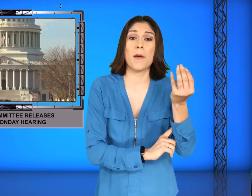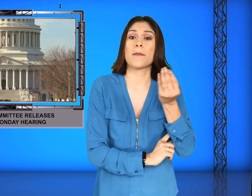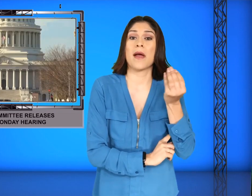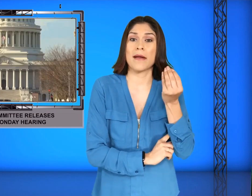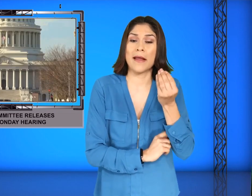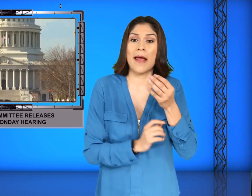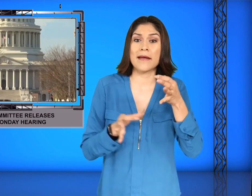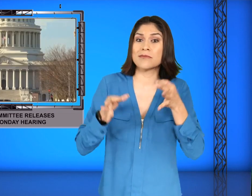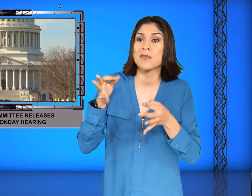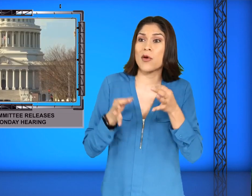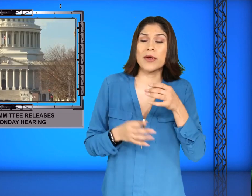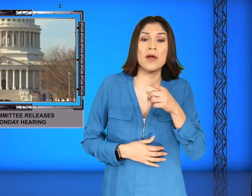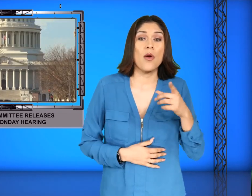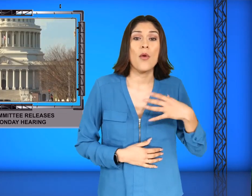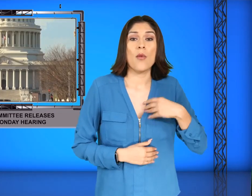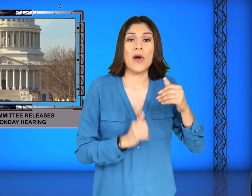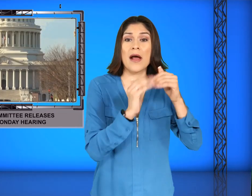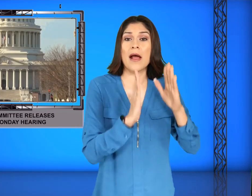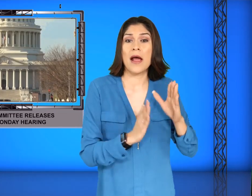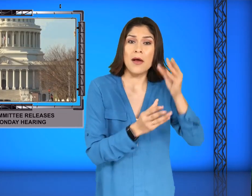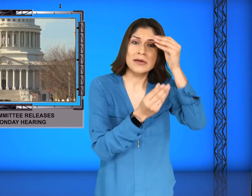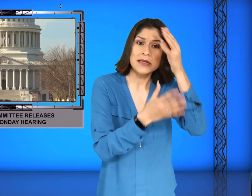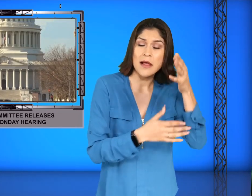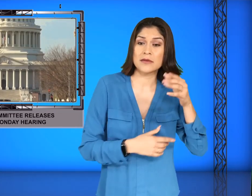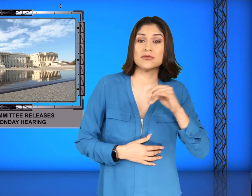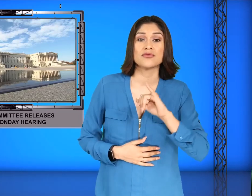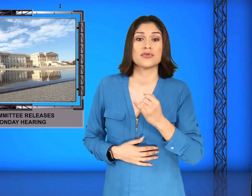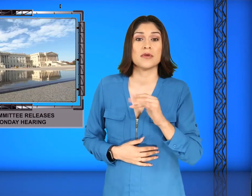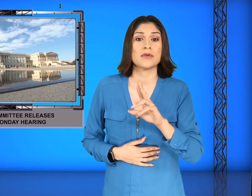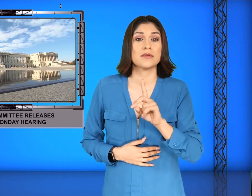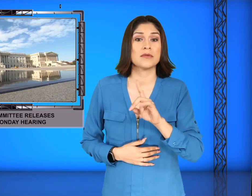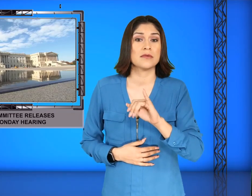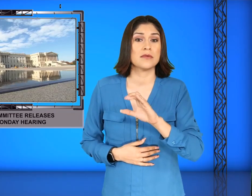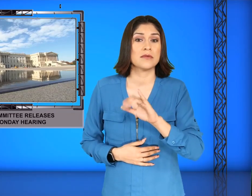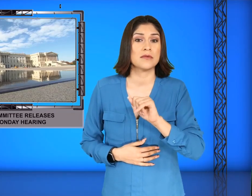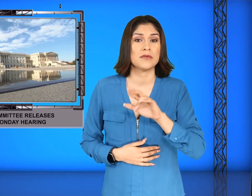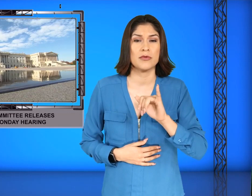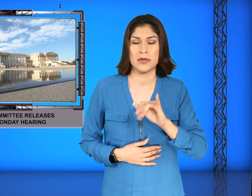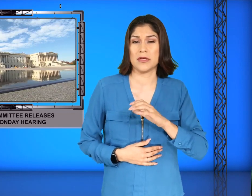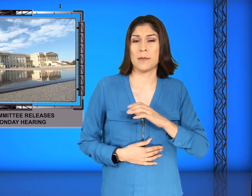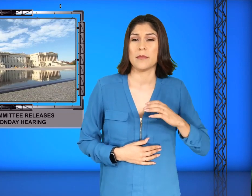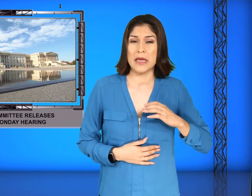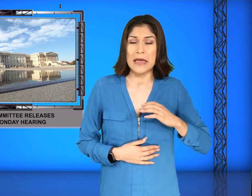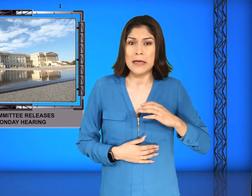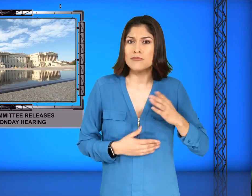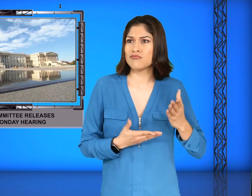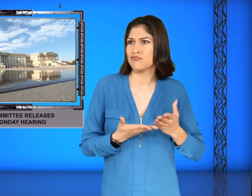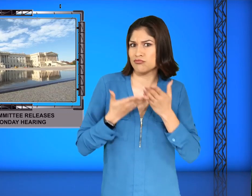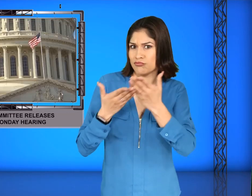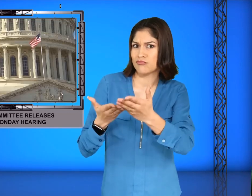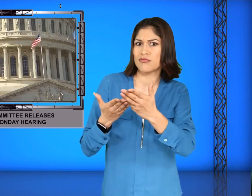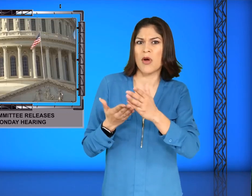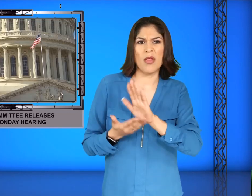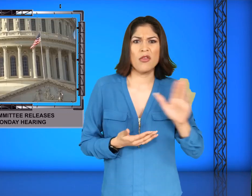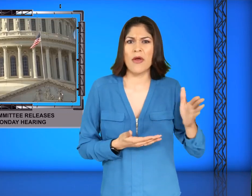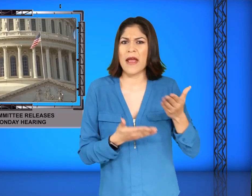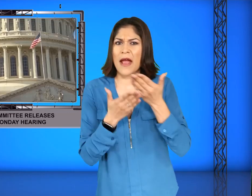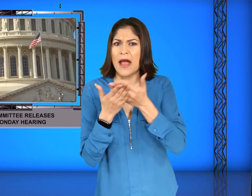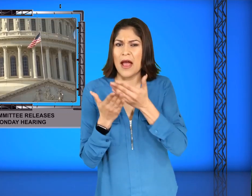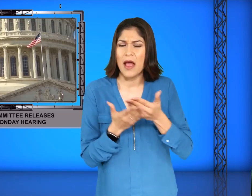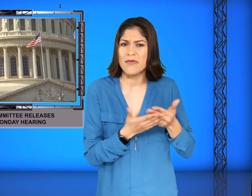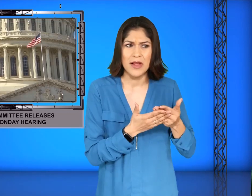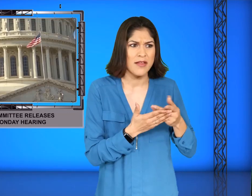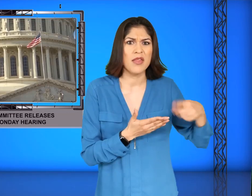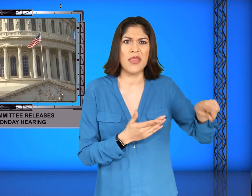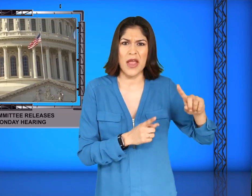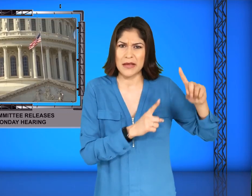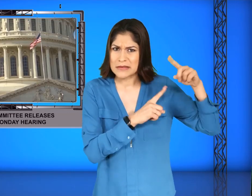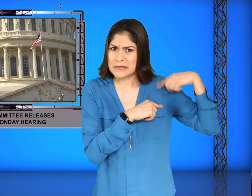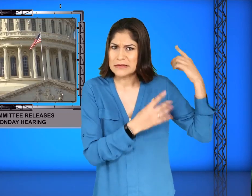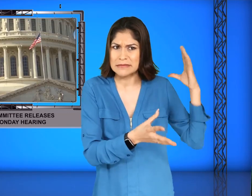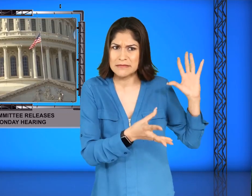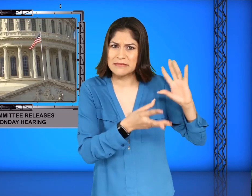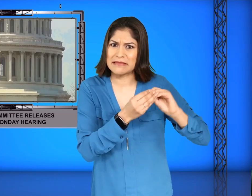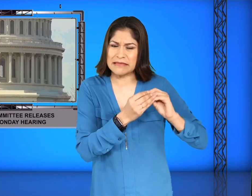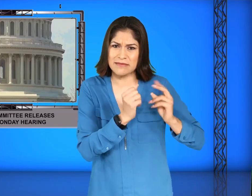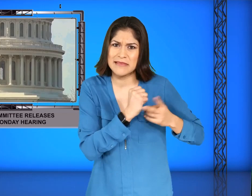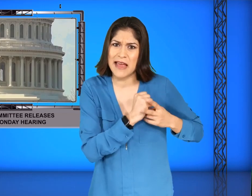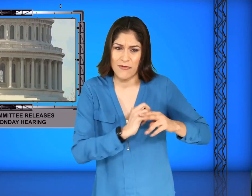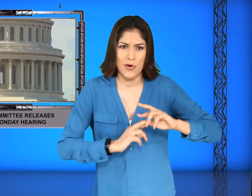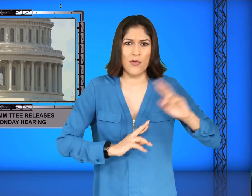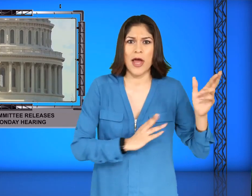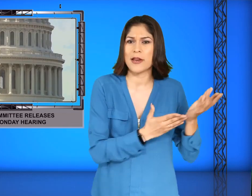It lays the groundwork for Monday's hearing where House Intelligence and Judiciary committees